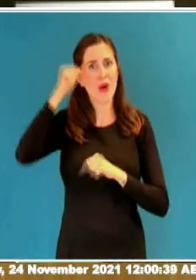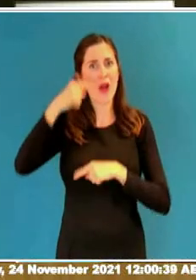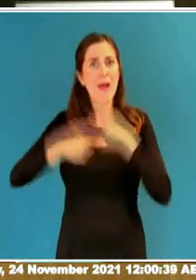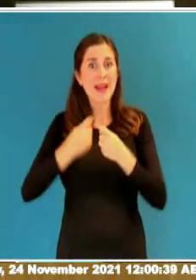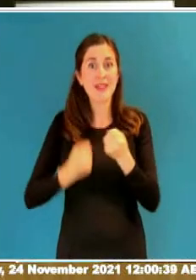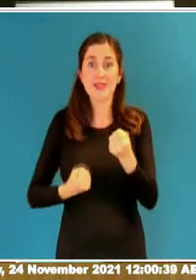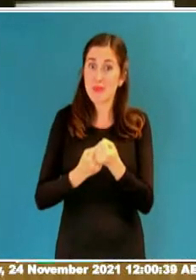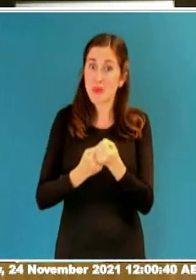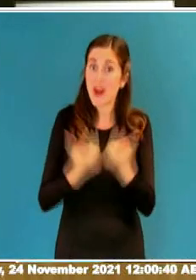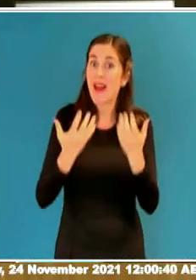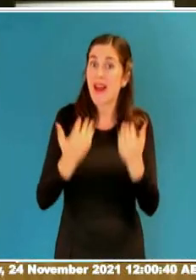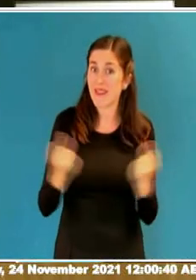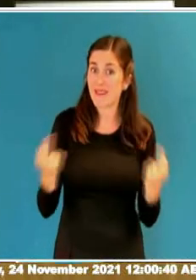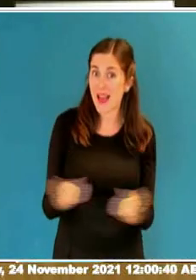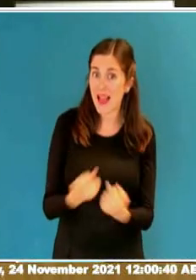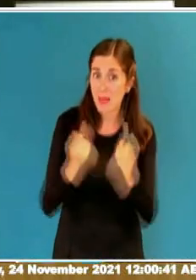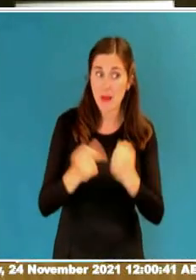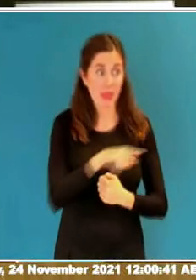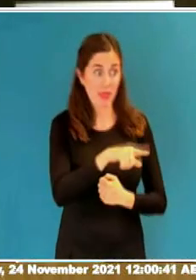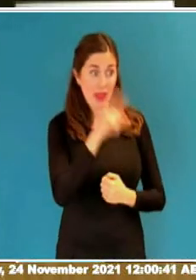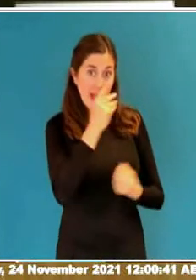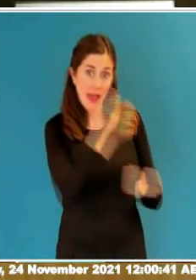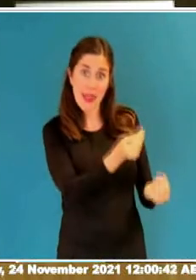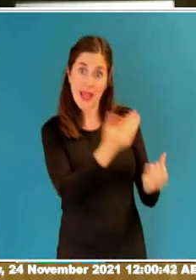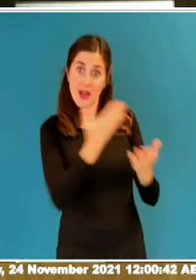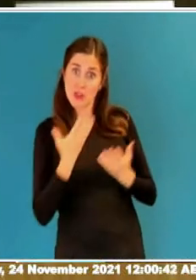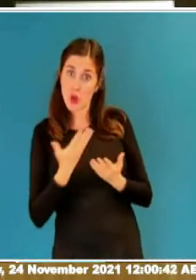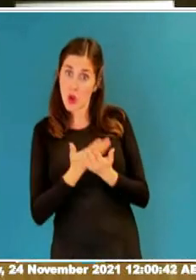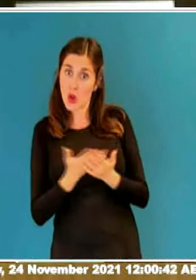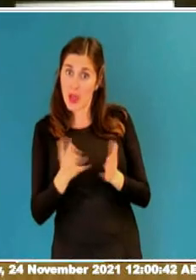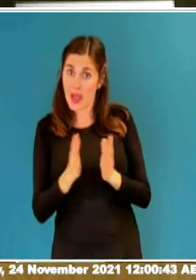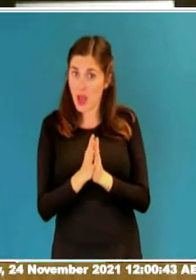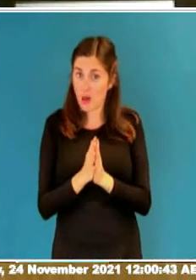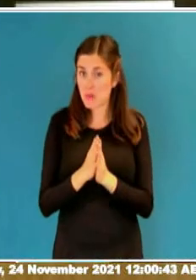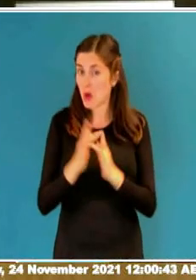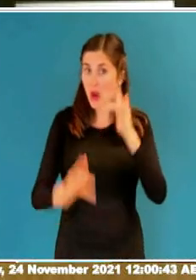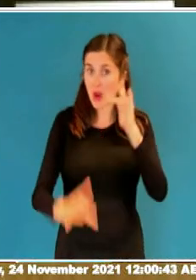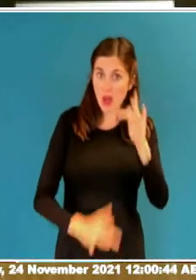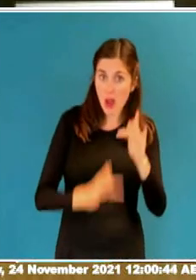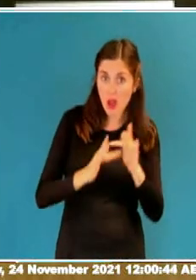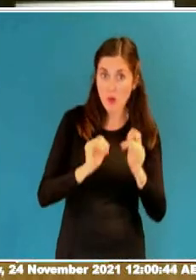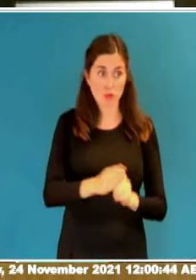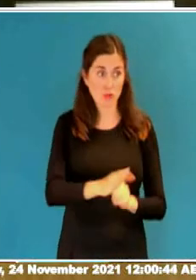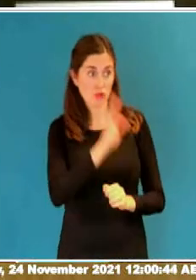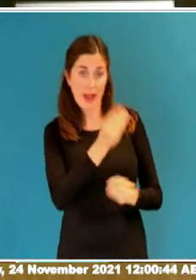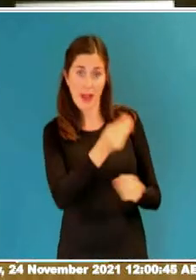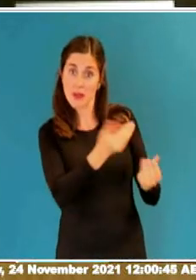of how to disclose that status if they are comfortable doing so, but also then enables